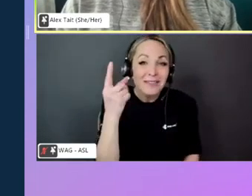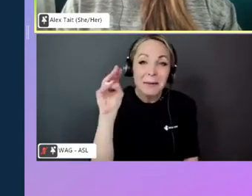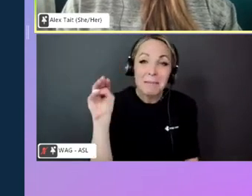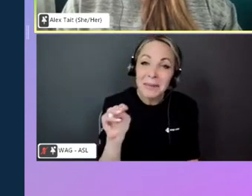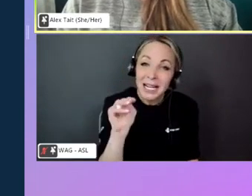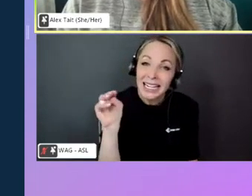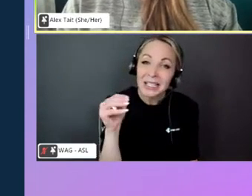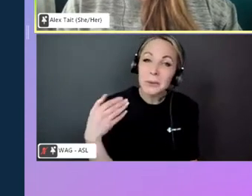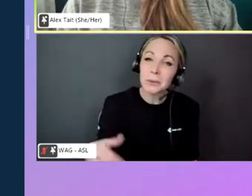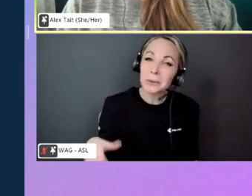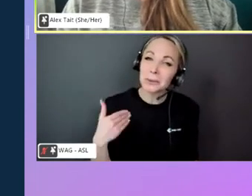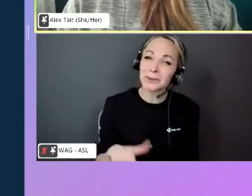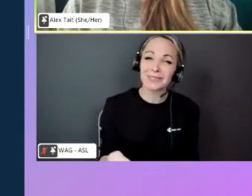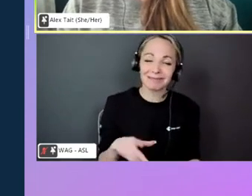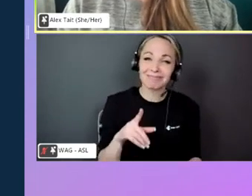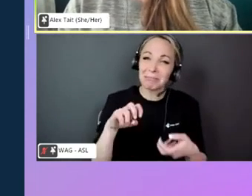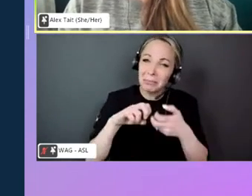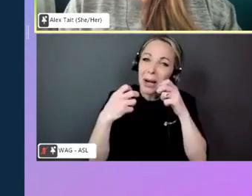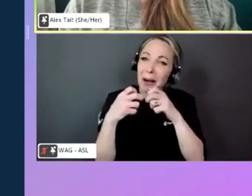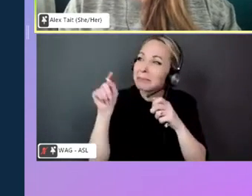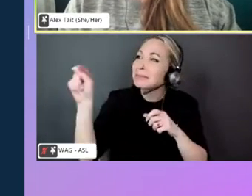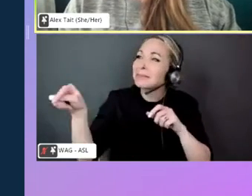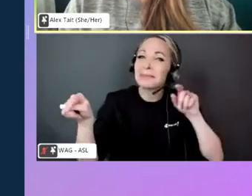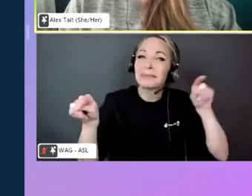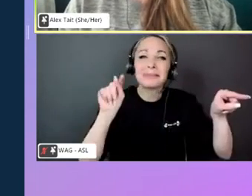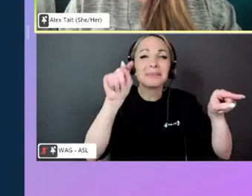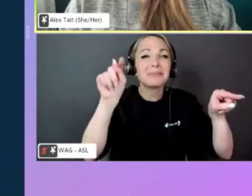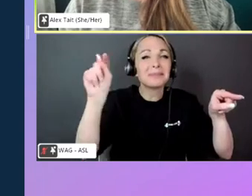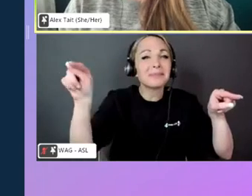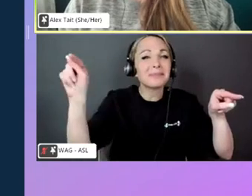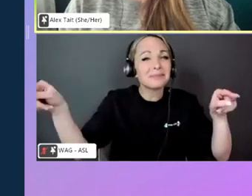real problem in our industry.